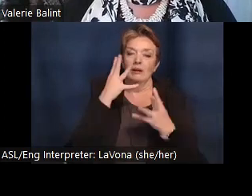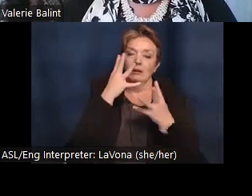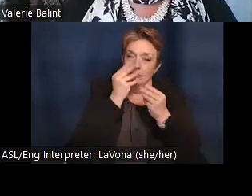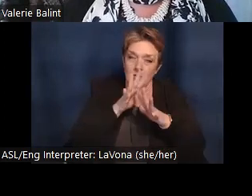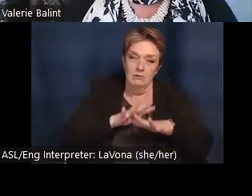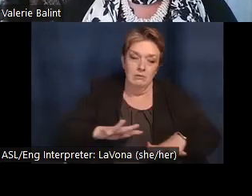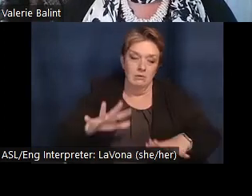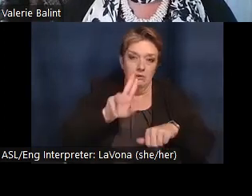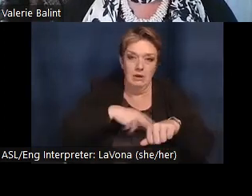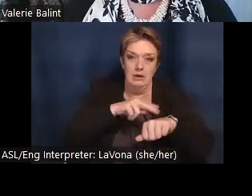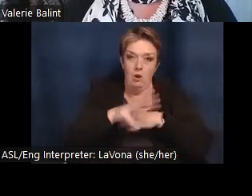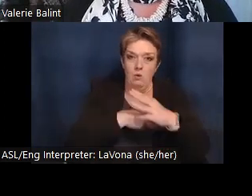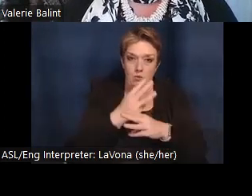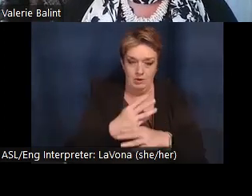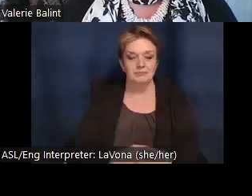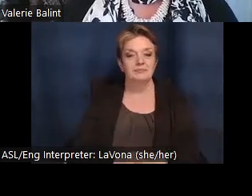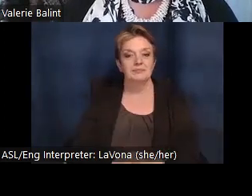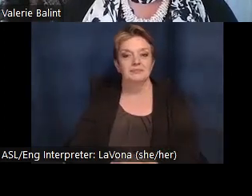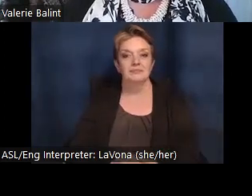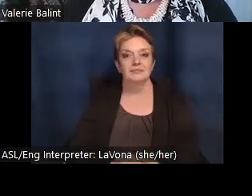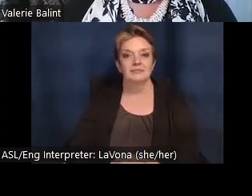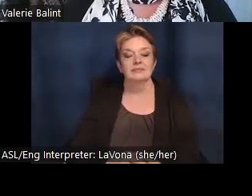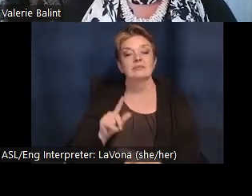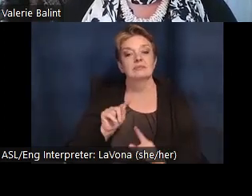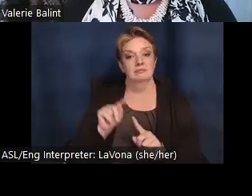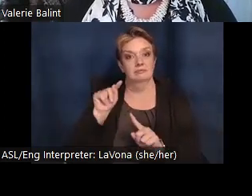Fifteen miles northwest, this cultural center is devoted to the arts